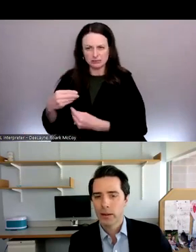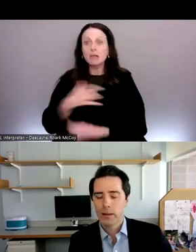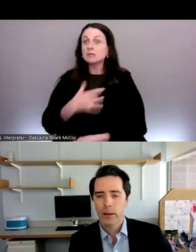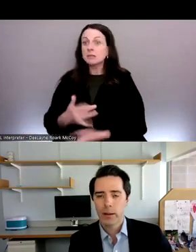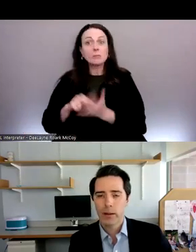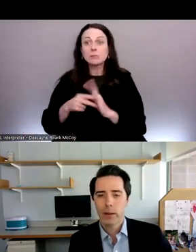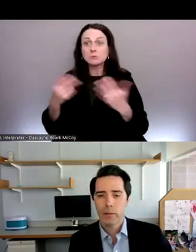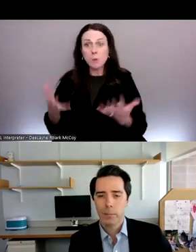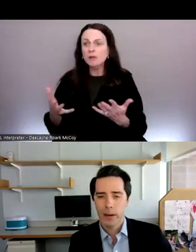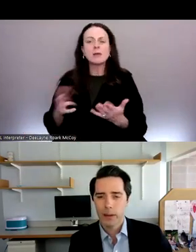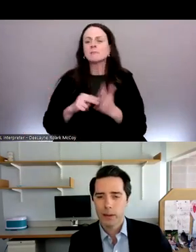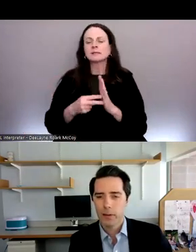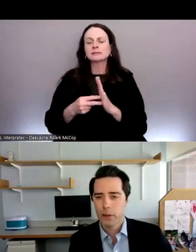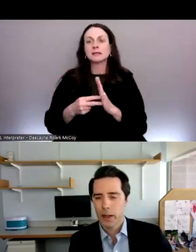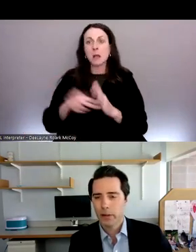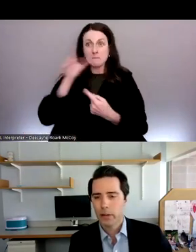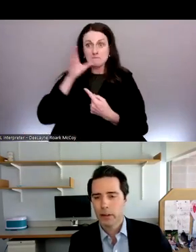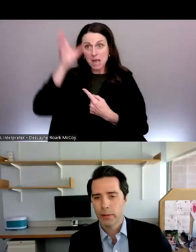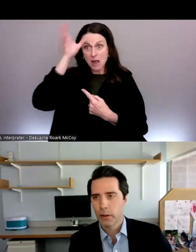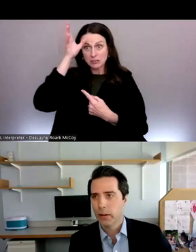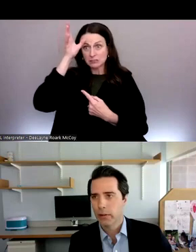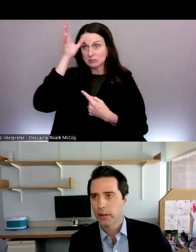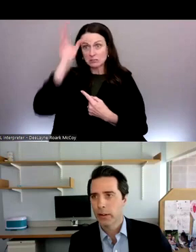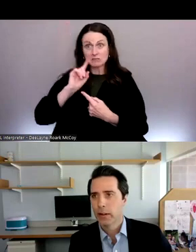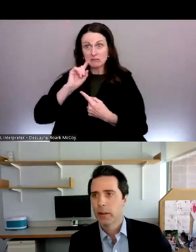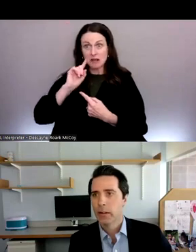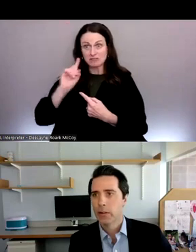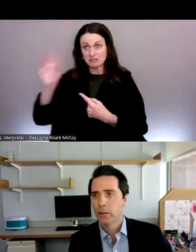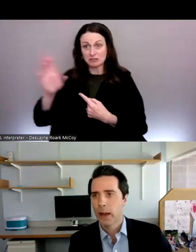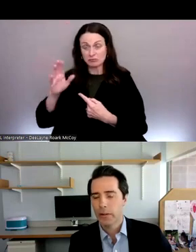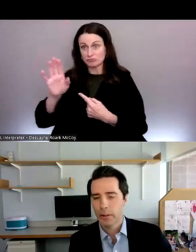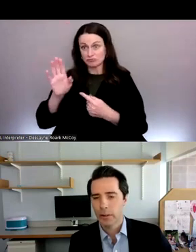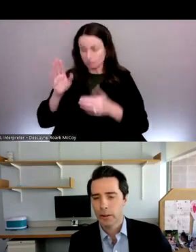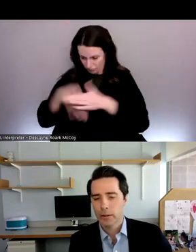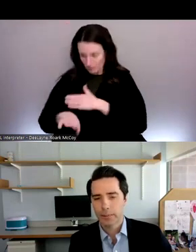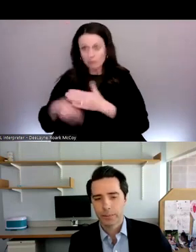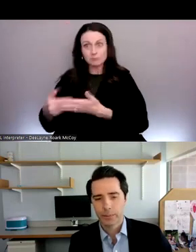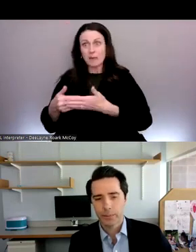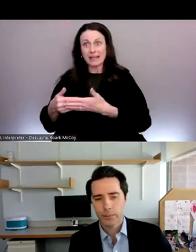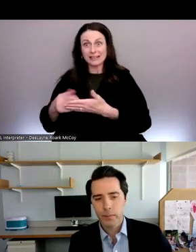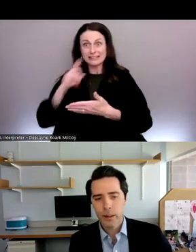the parents of the child whose deaf or